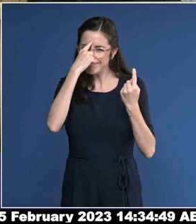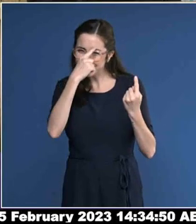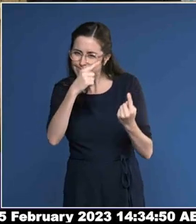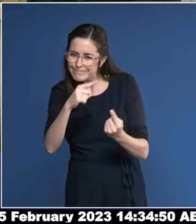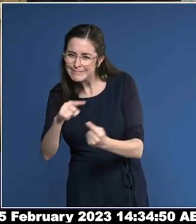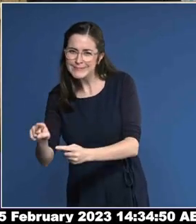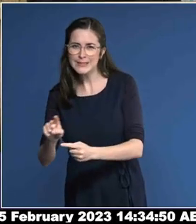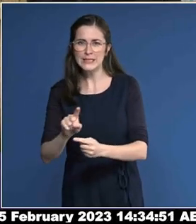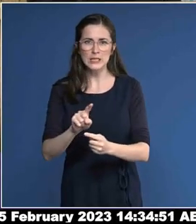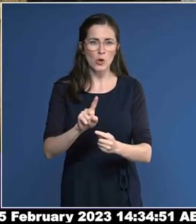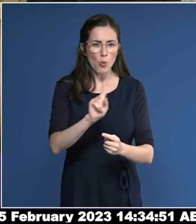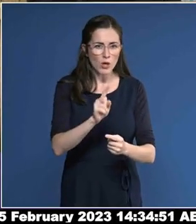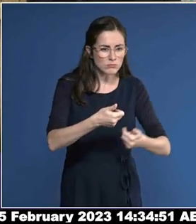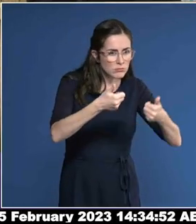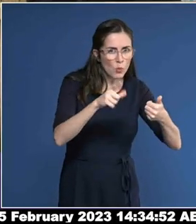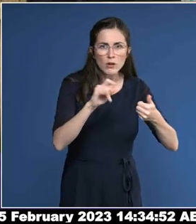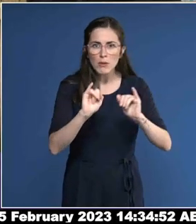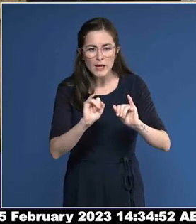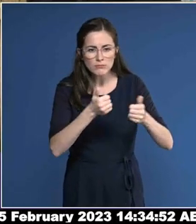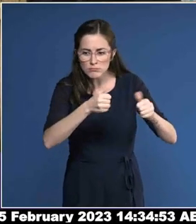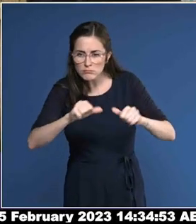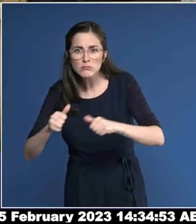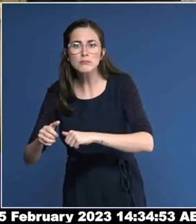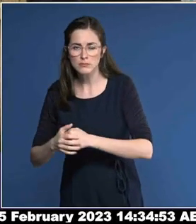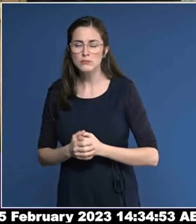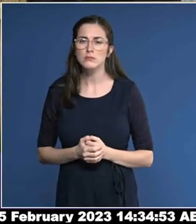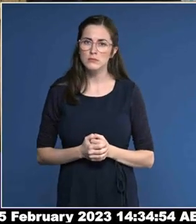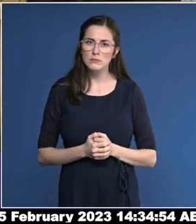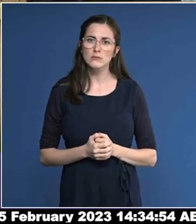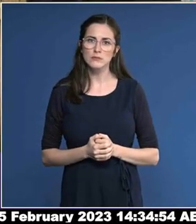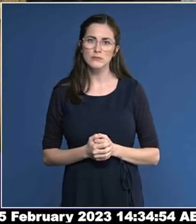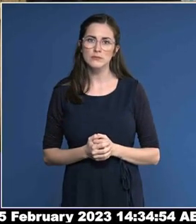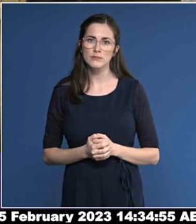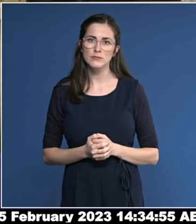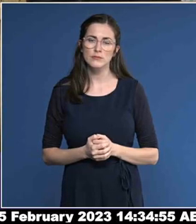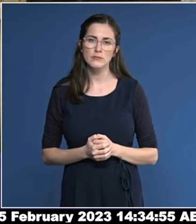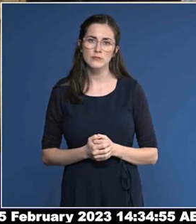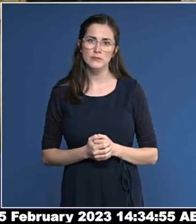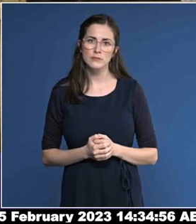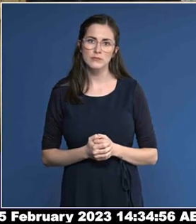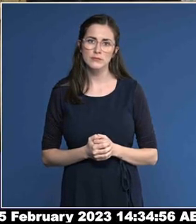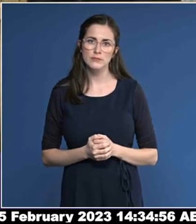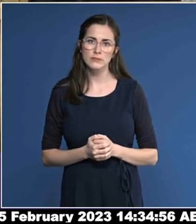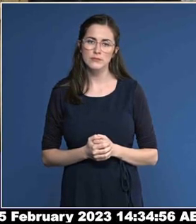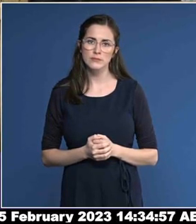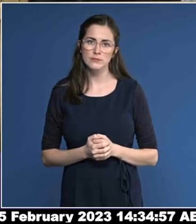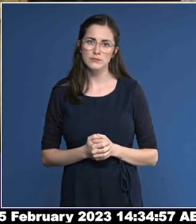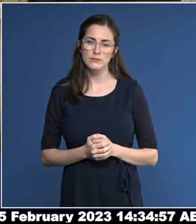I think the other element that we are also talking about is just in relation to organisations having really solid safeguarding frameworks in place, because